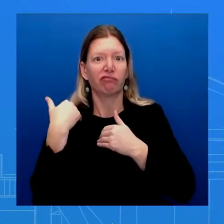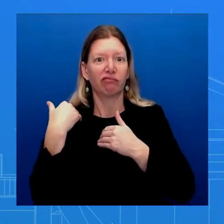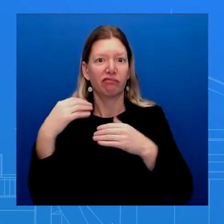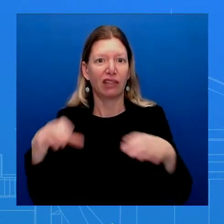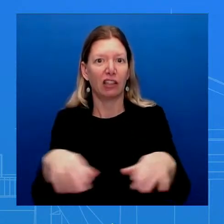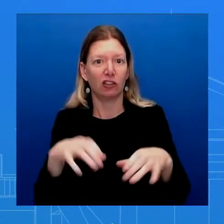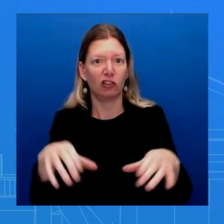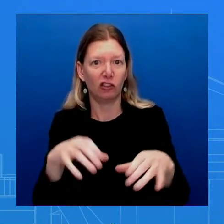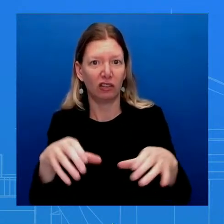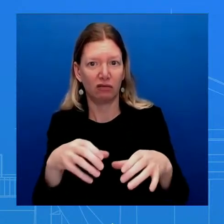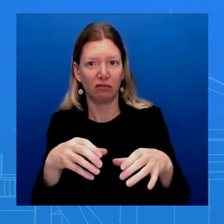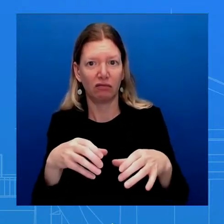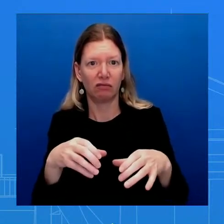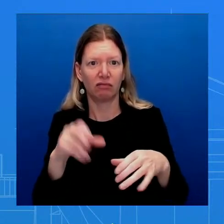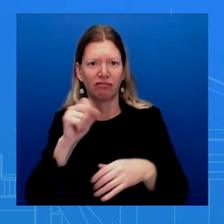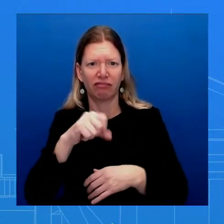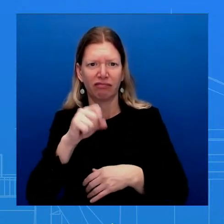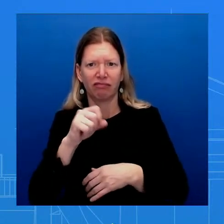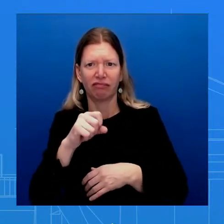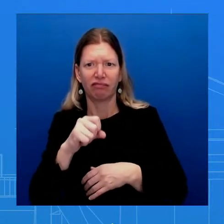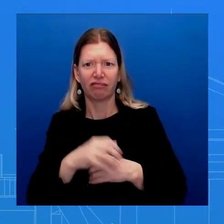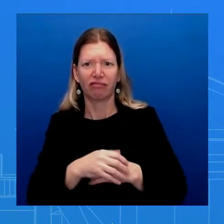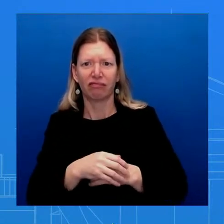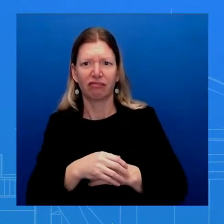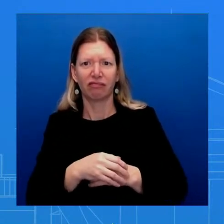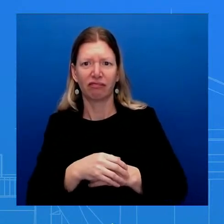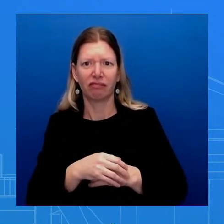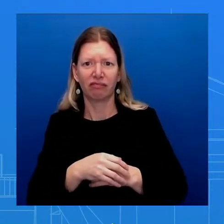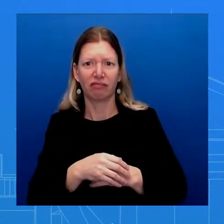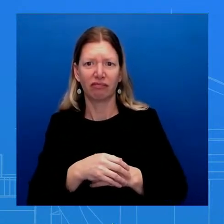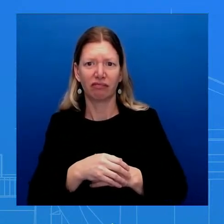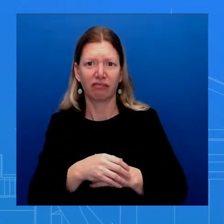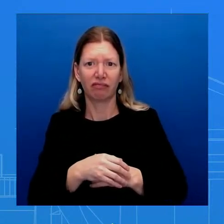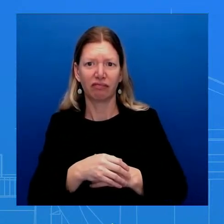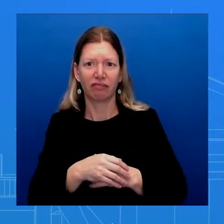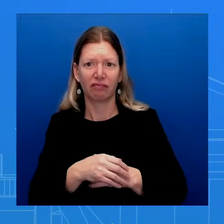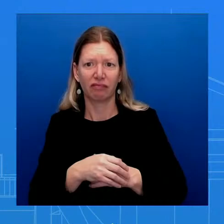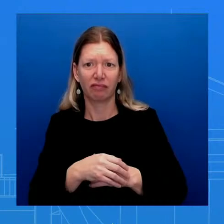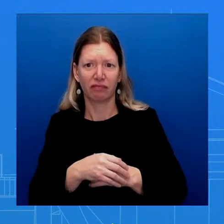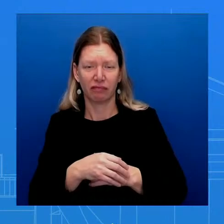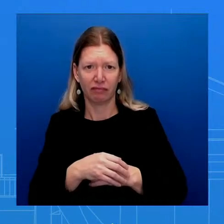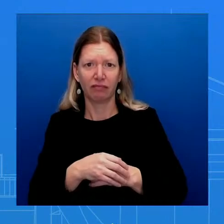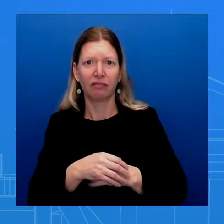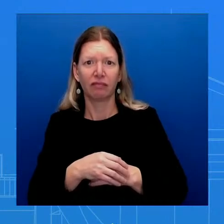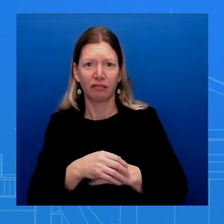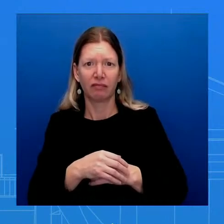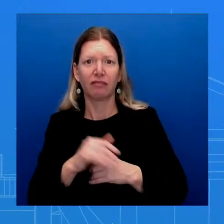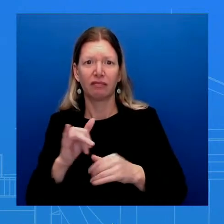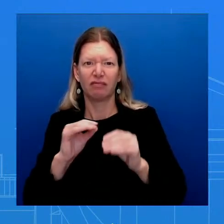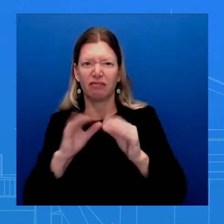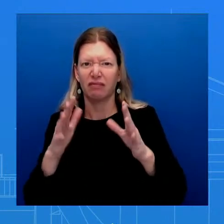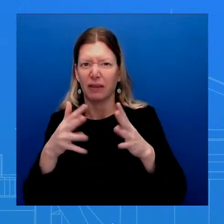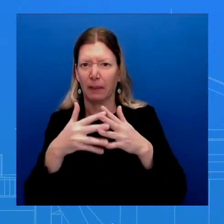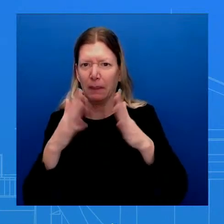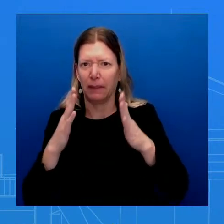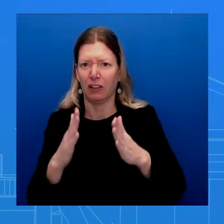where 100 containers were decl- -were declined, and now we're at 8. Right? We talked about -- I talked about October 2021, as you just mentioned, to October '23